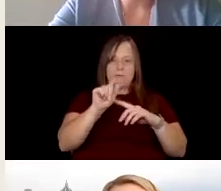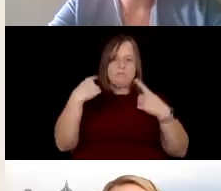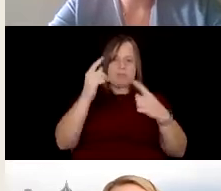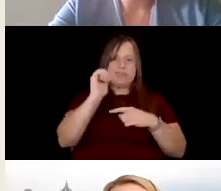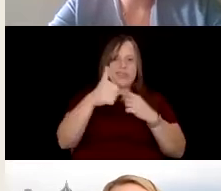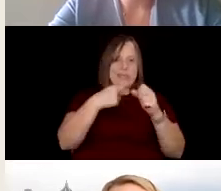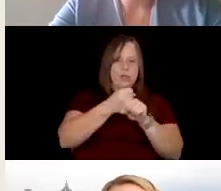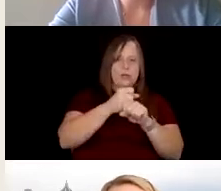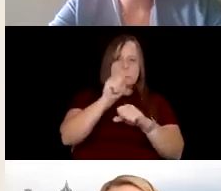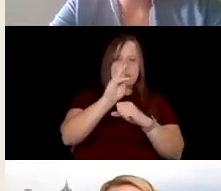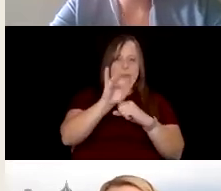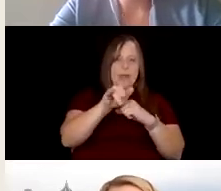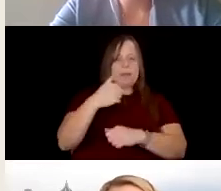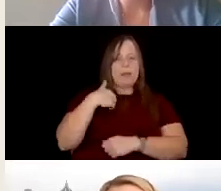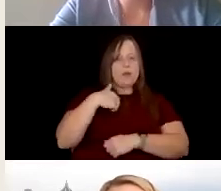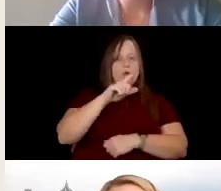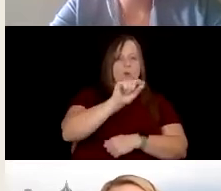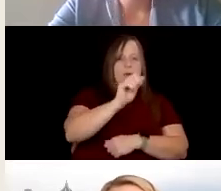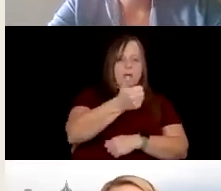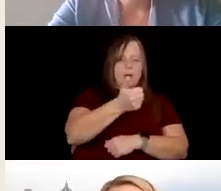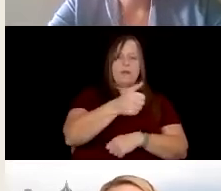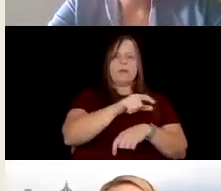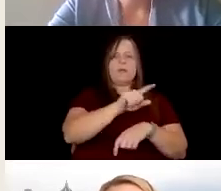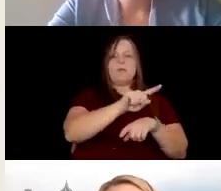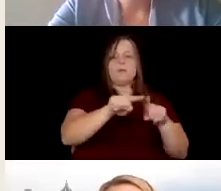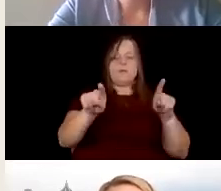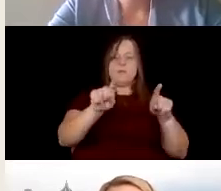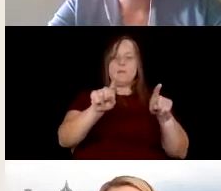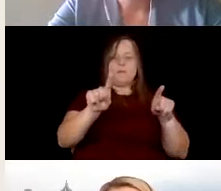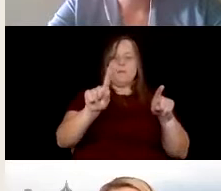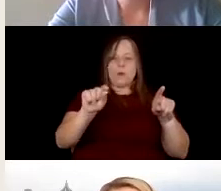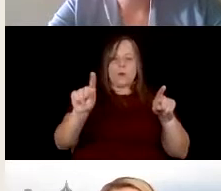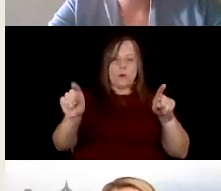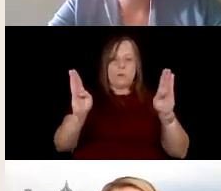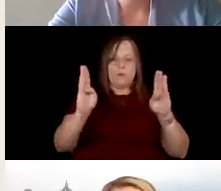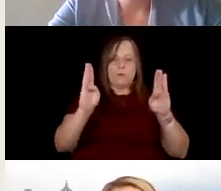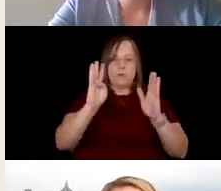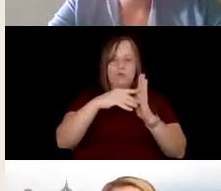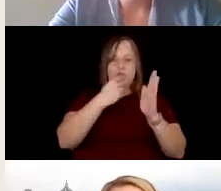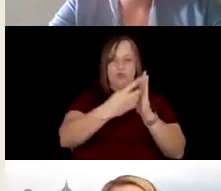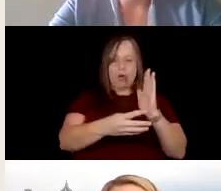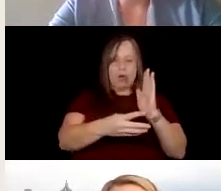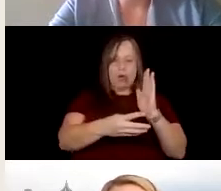So TBI in the military, 2010 to 2020. So as you can see from this chart, the number of traumatic brain injuries